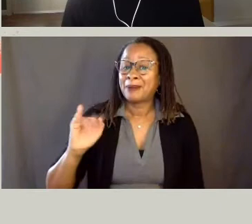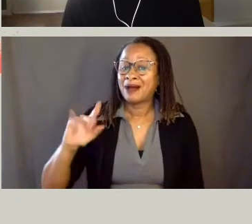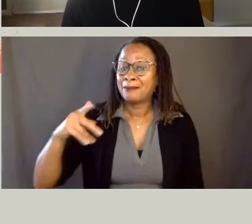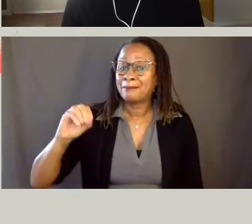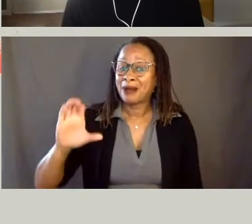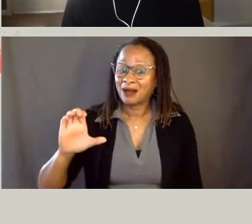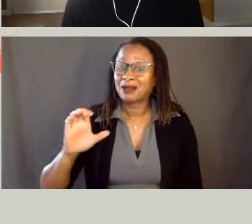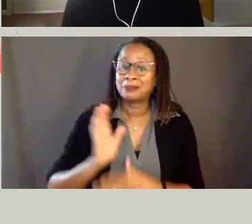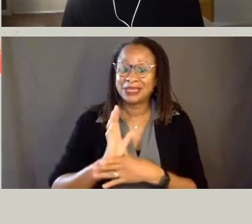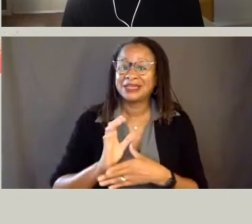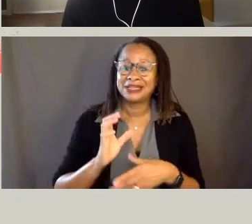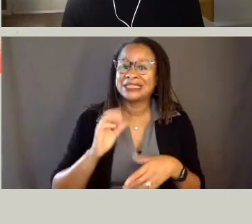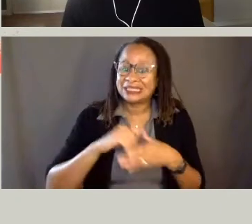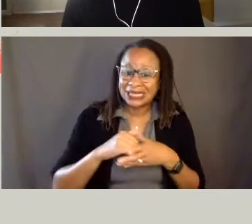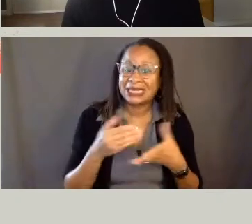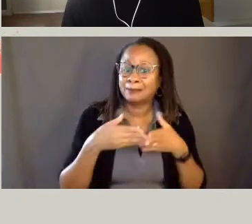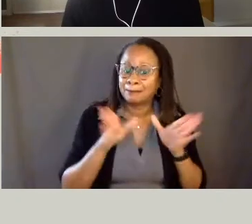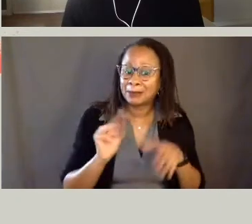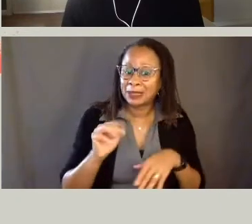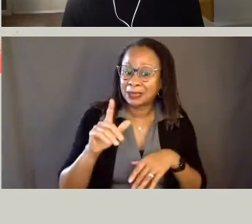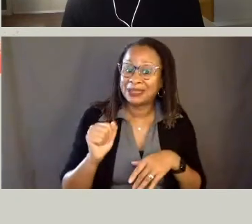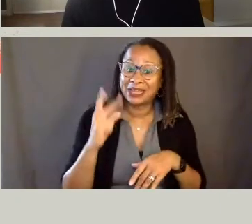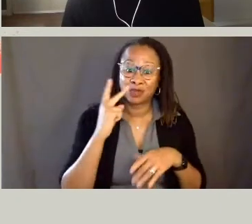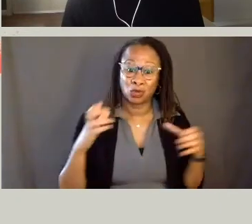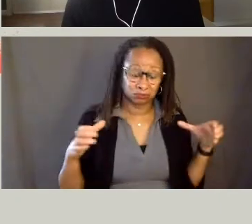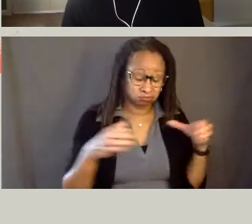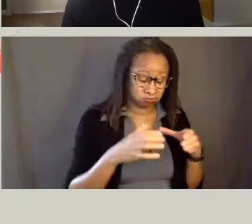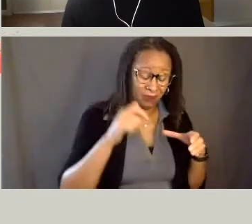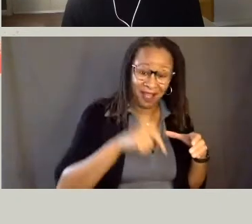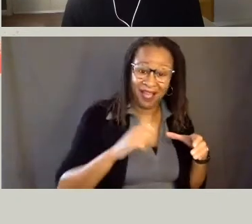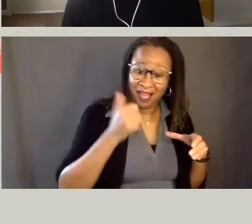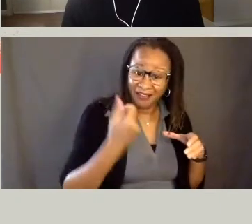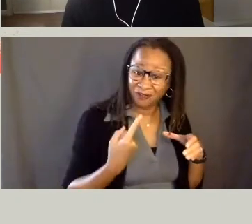I mean, if you look at the pool of everyone who's ever produced for public media,